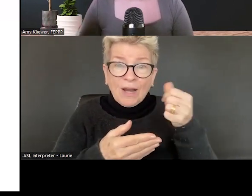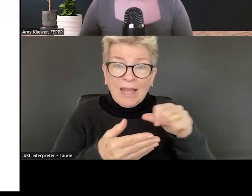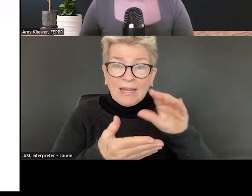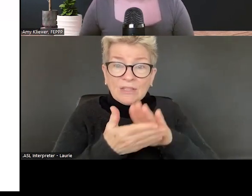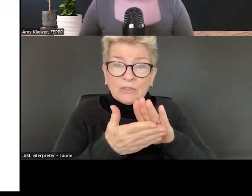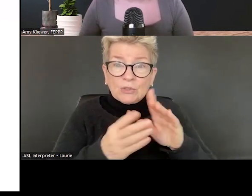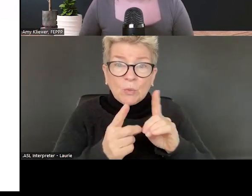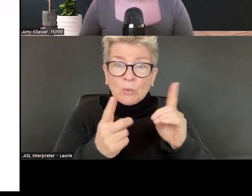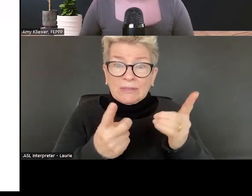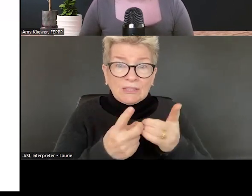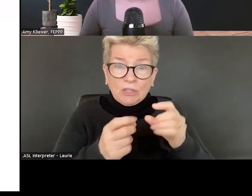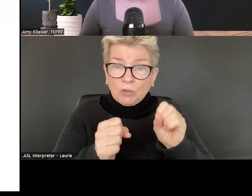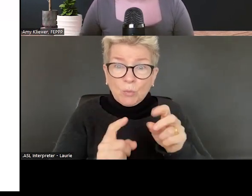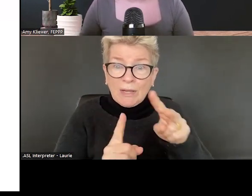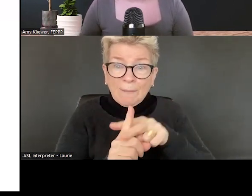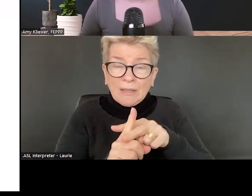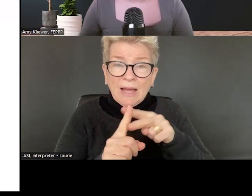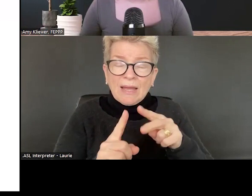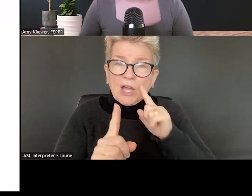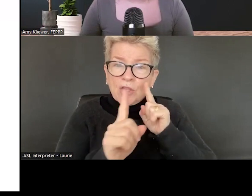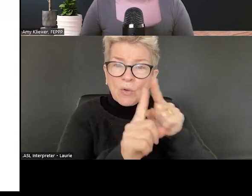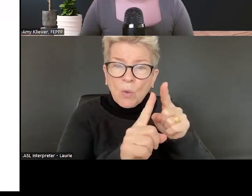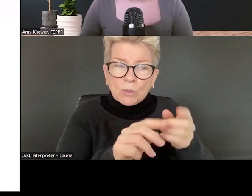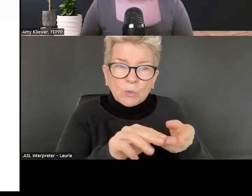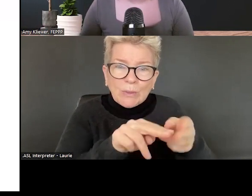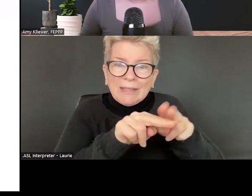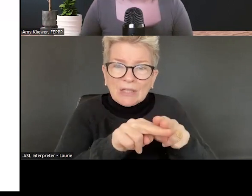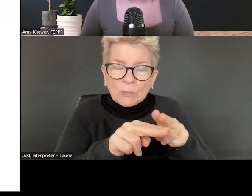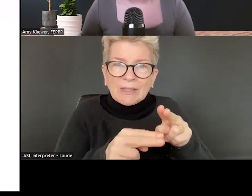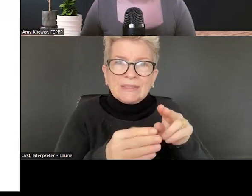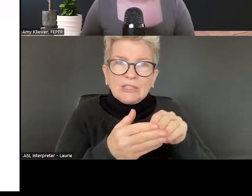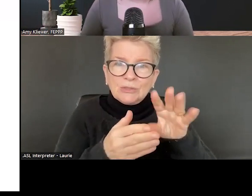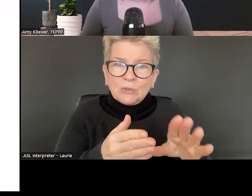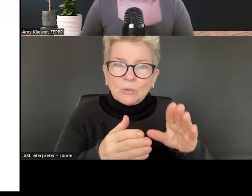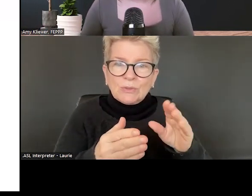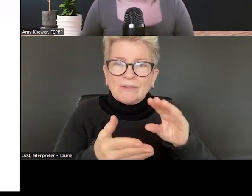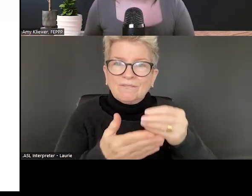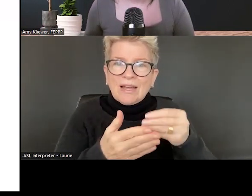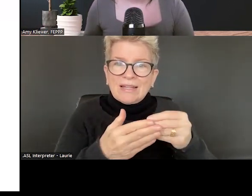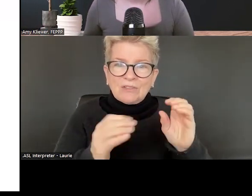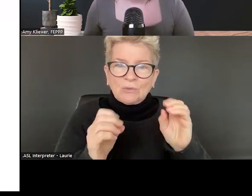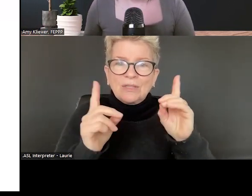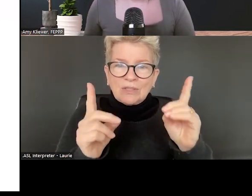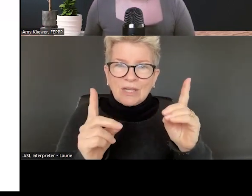aims to increase our students financial education through professional development.